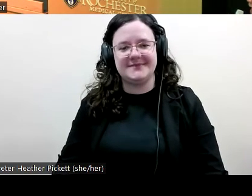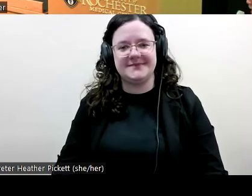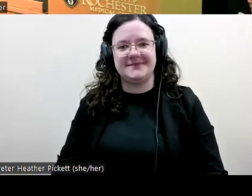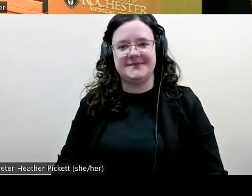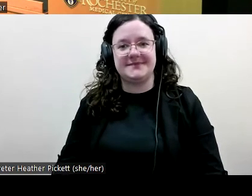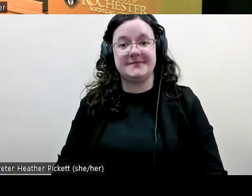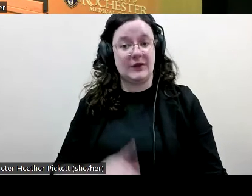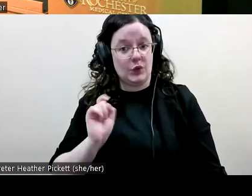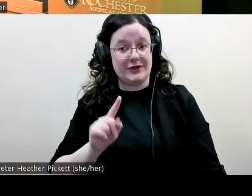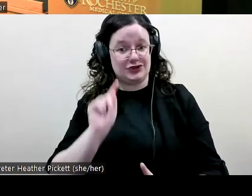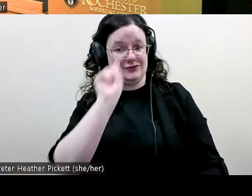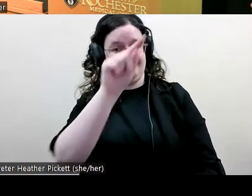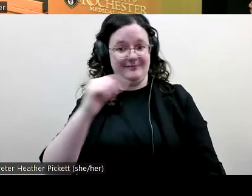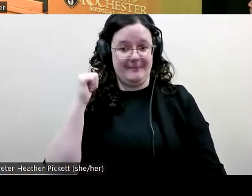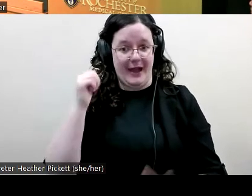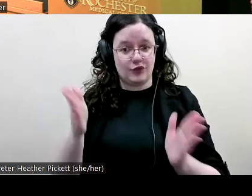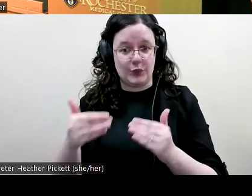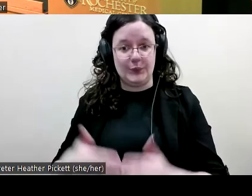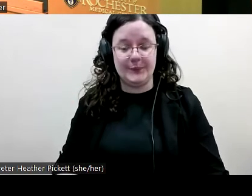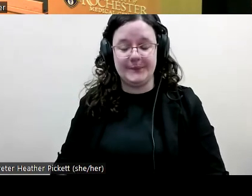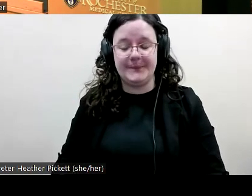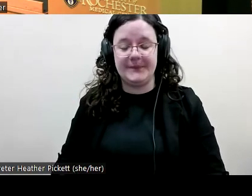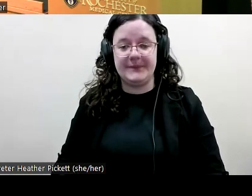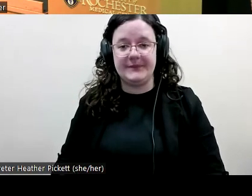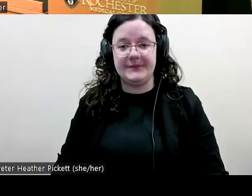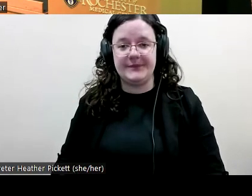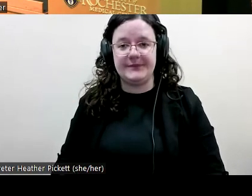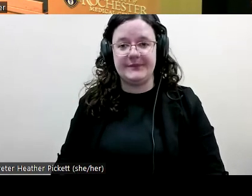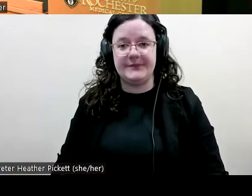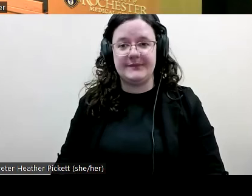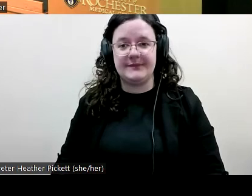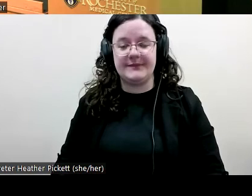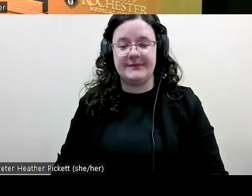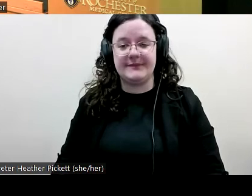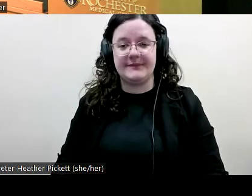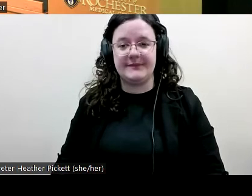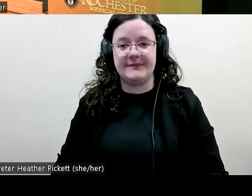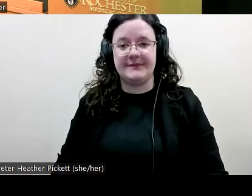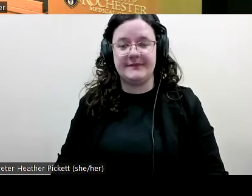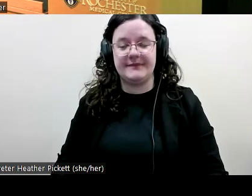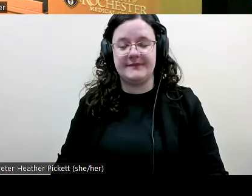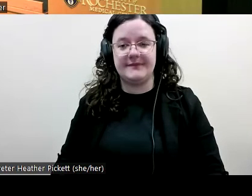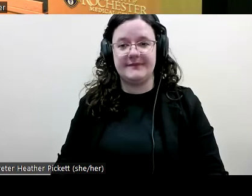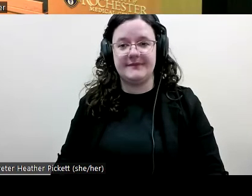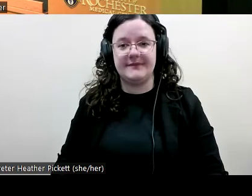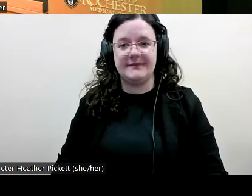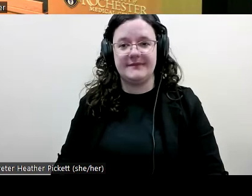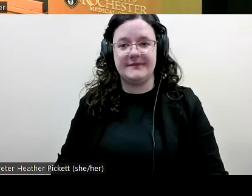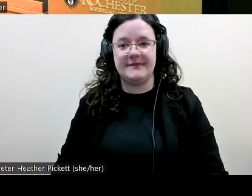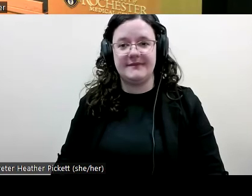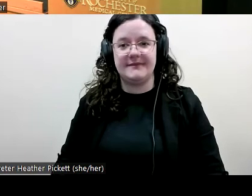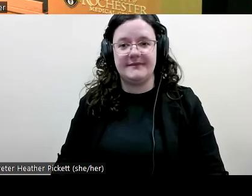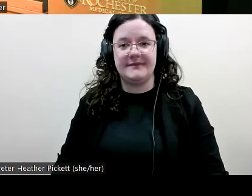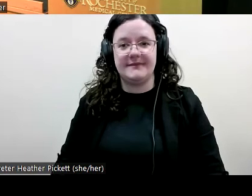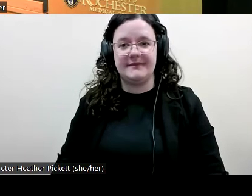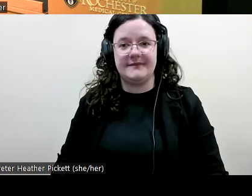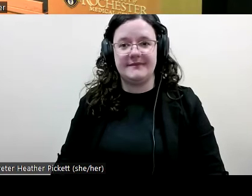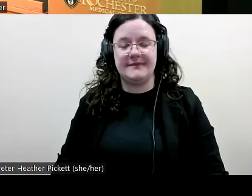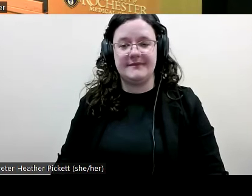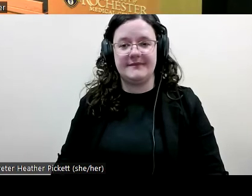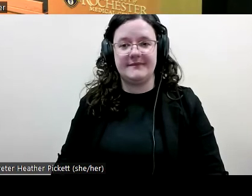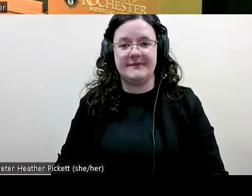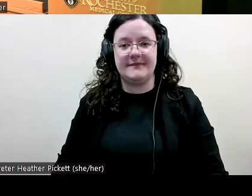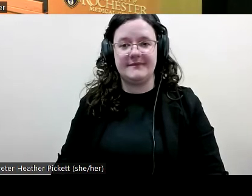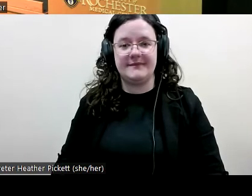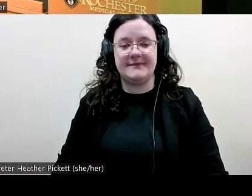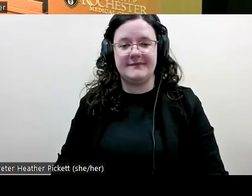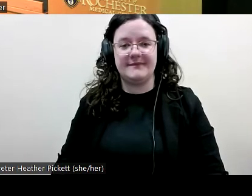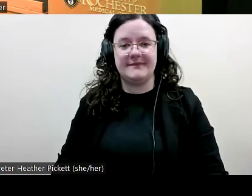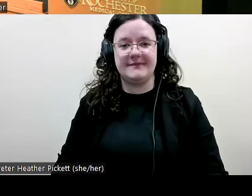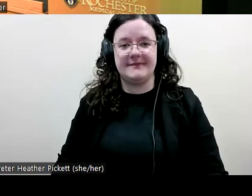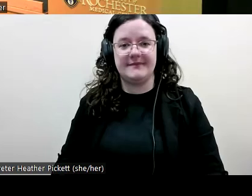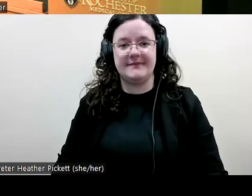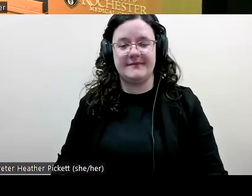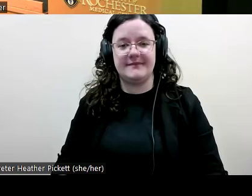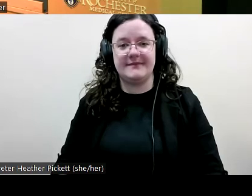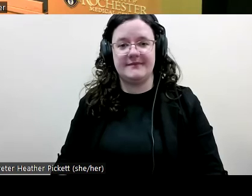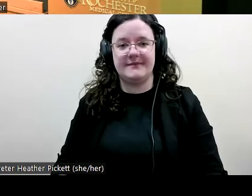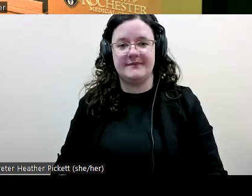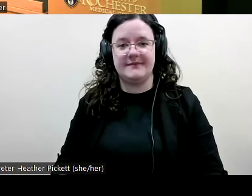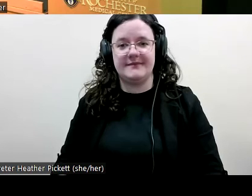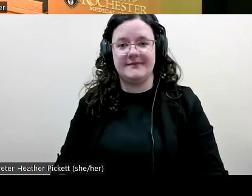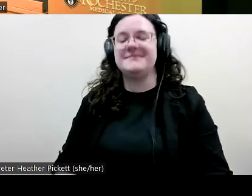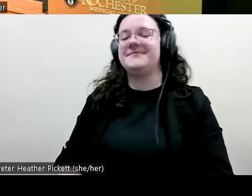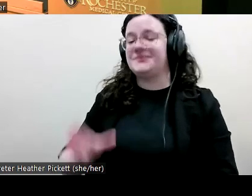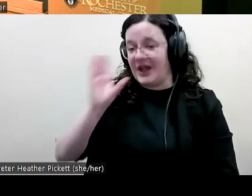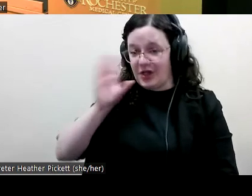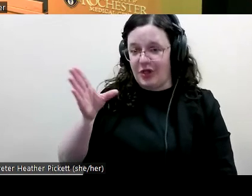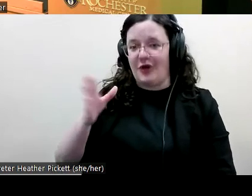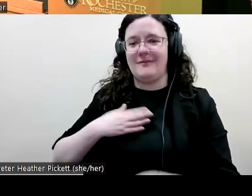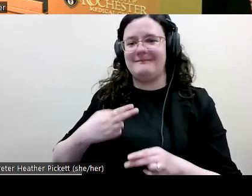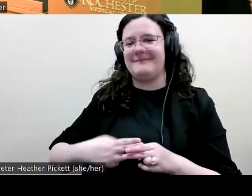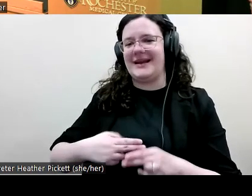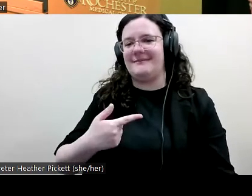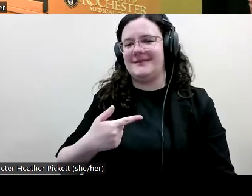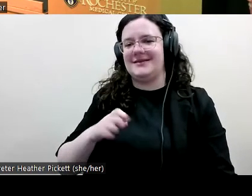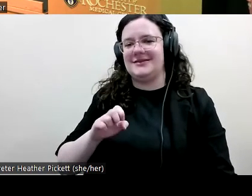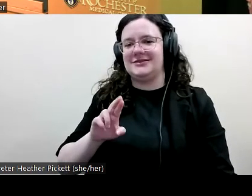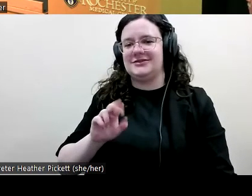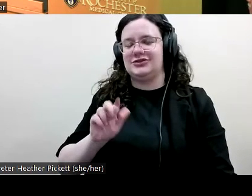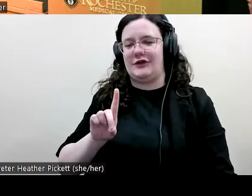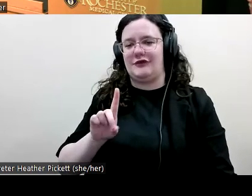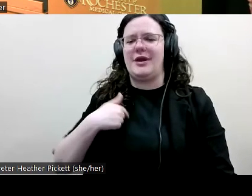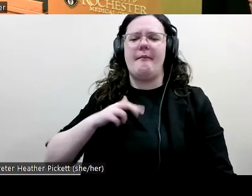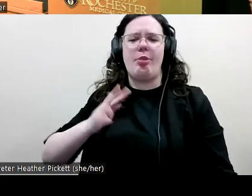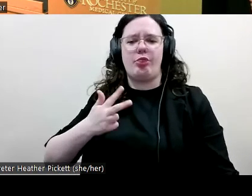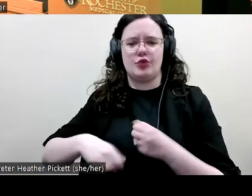back hello um my name is Gerald I'm one of the third year residents in Psychiatry and I